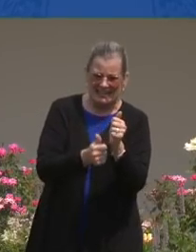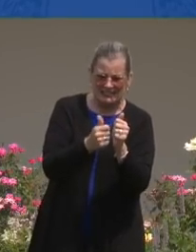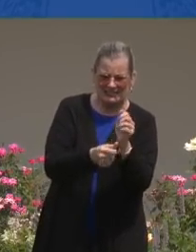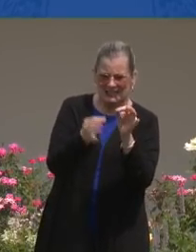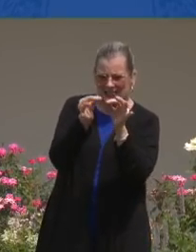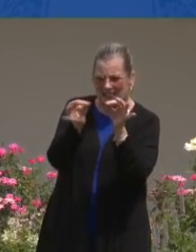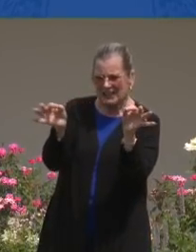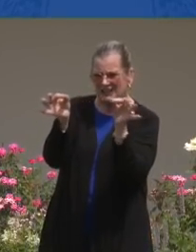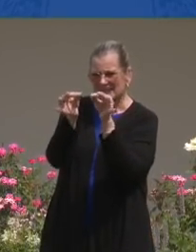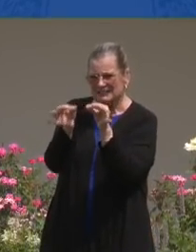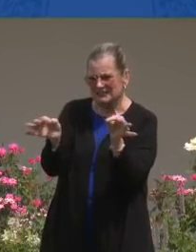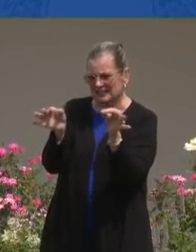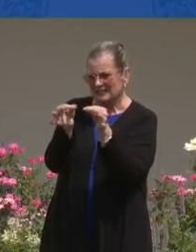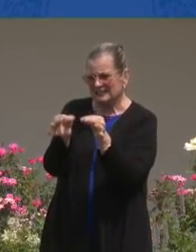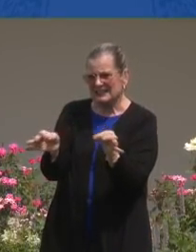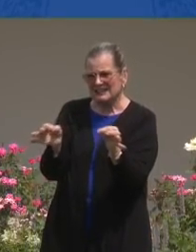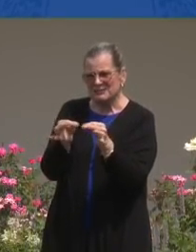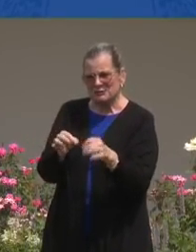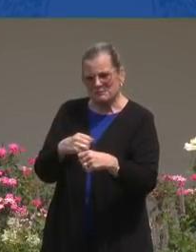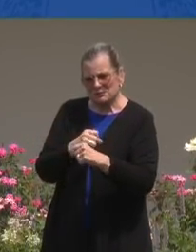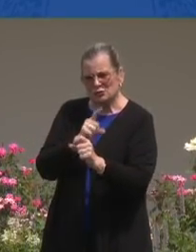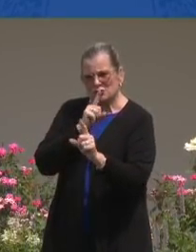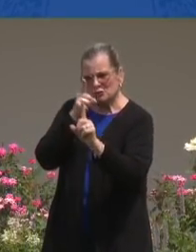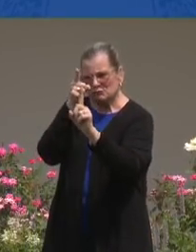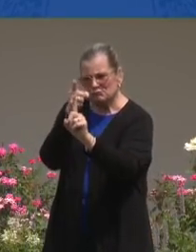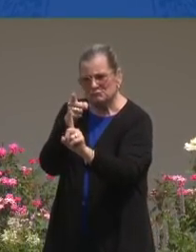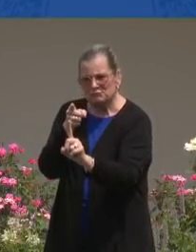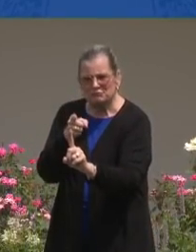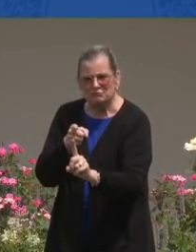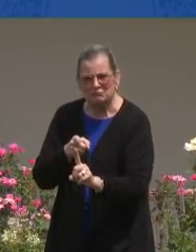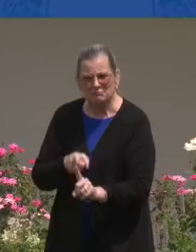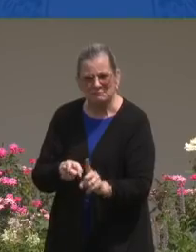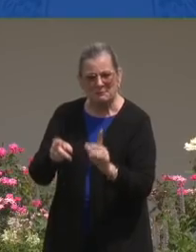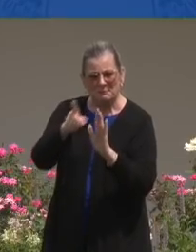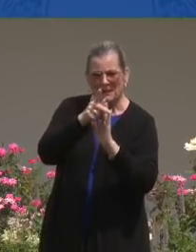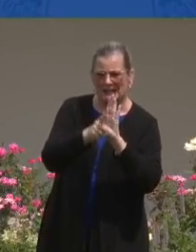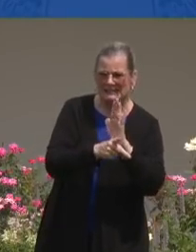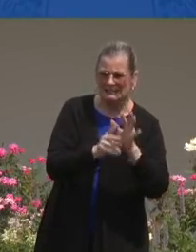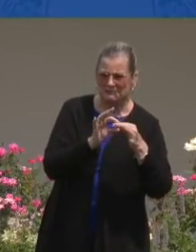The policy makers who worked tirelessly to pass it,